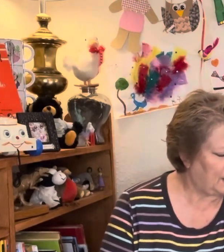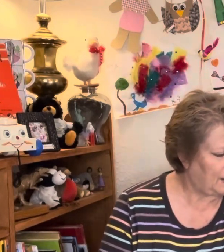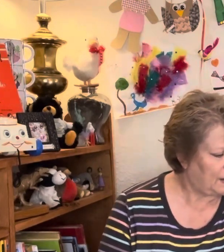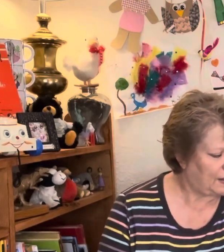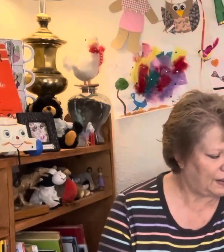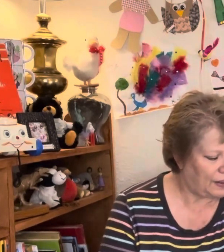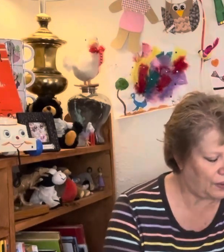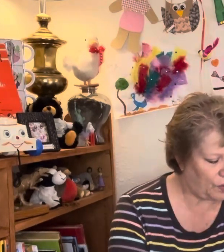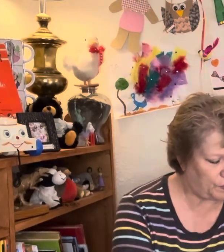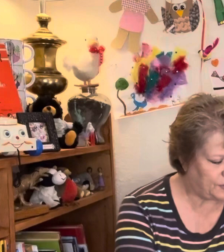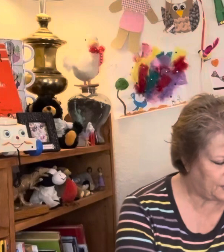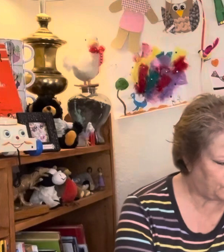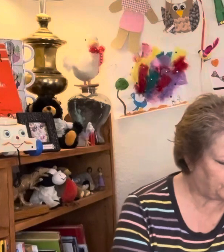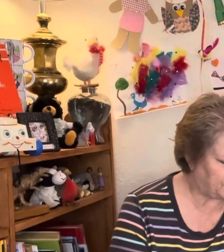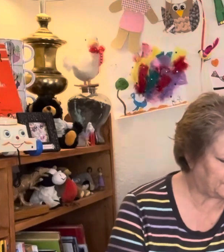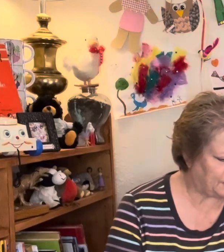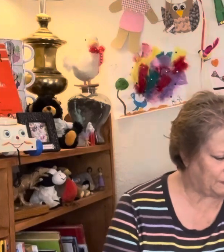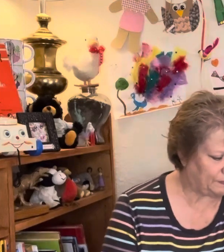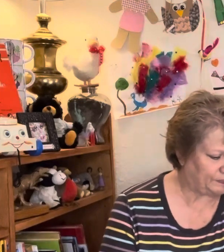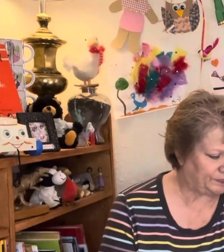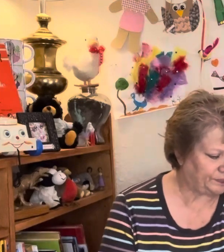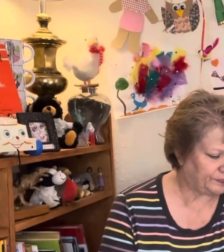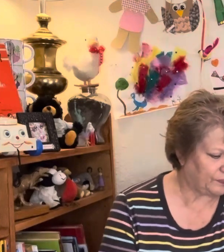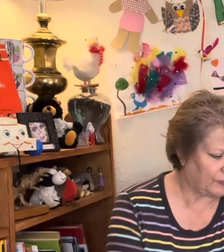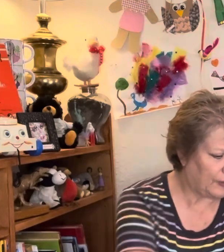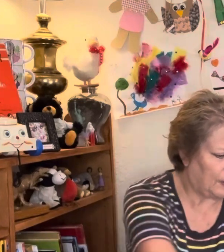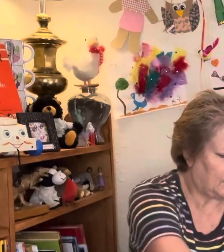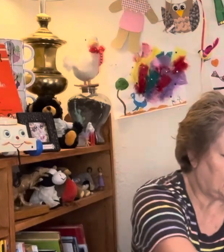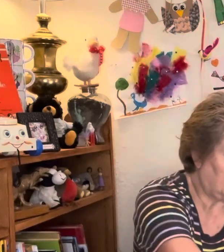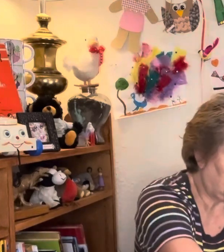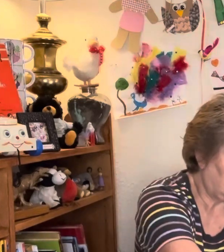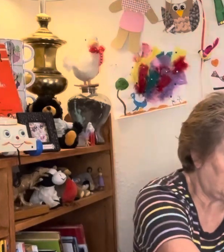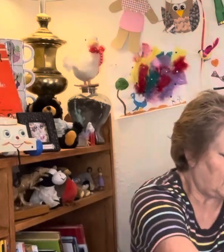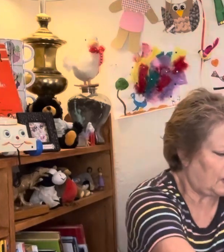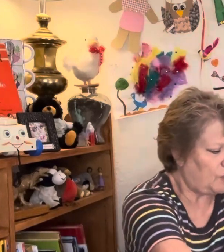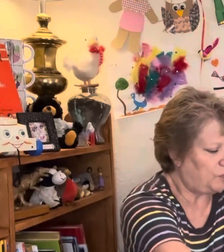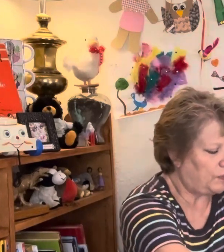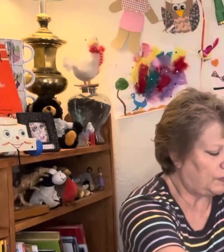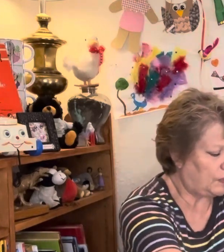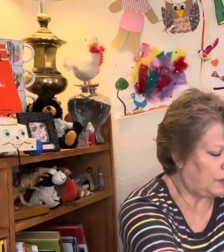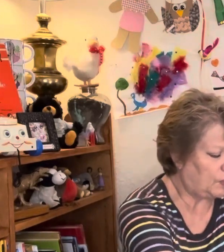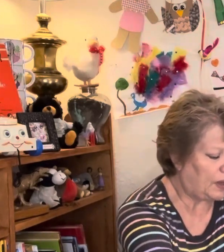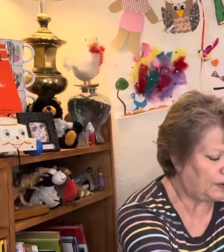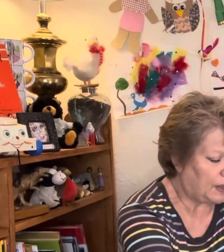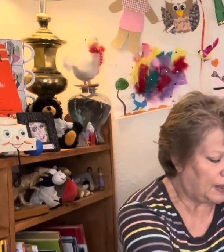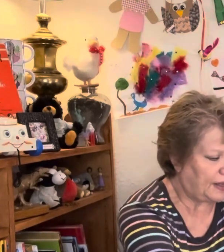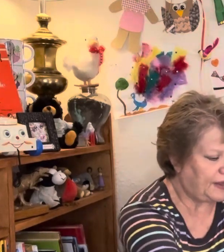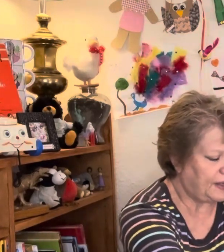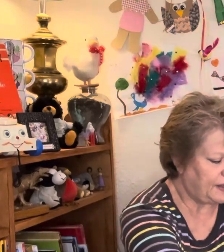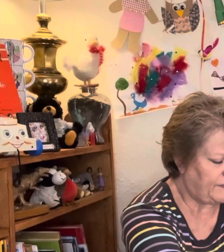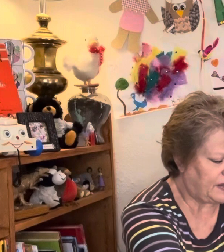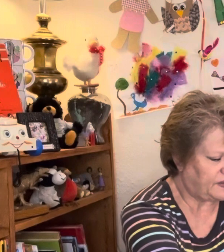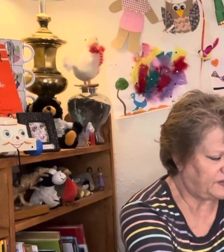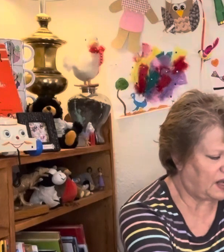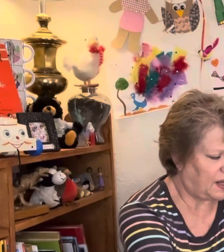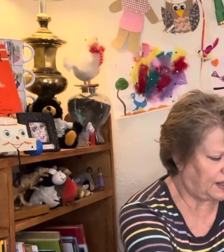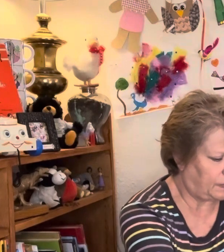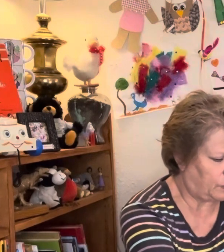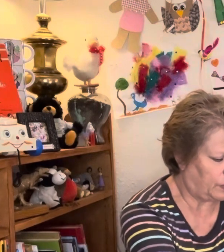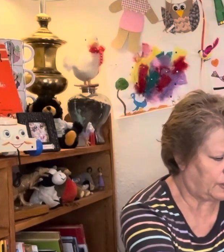Let me set this down. On both, on all four sides? BARB: Well, I think in the event of time, we're